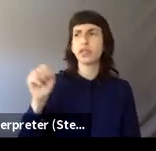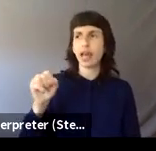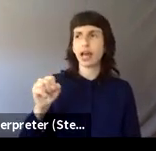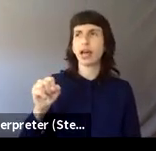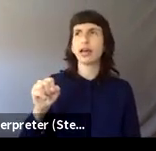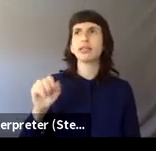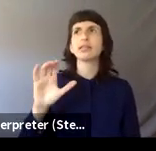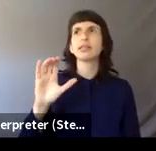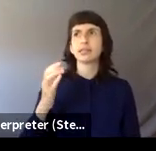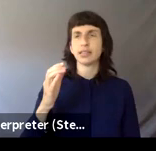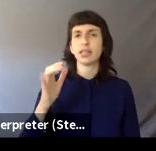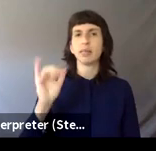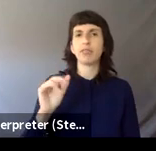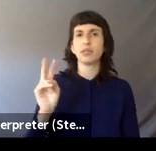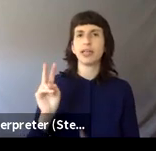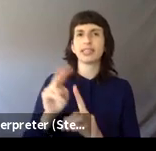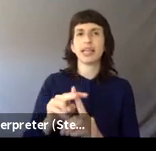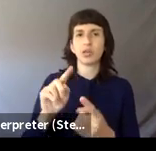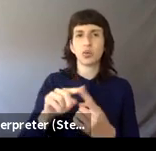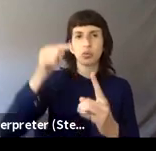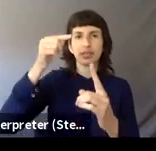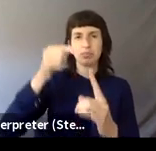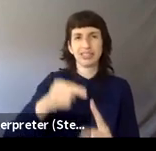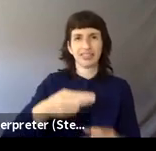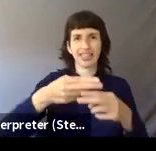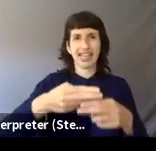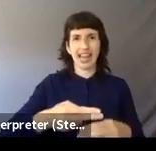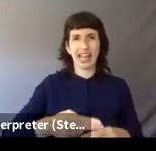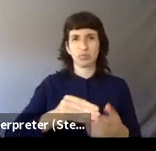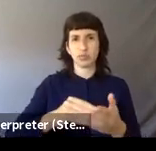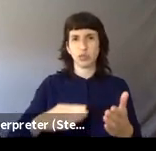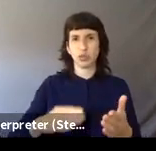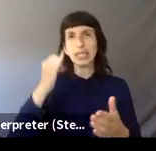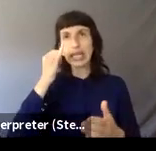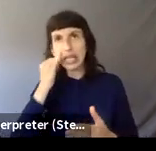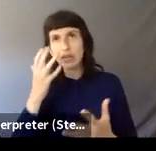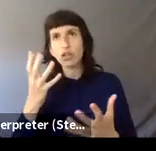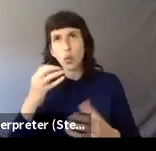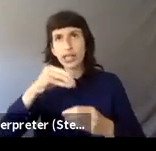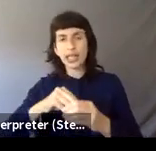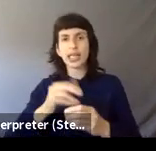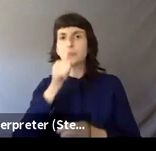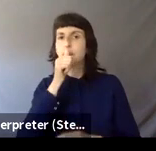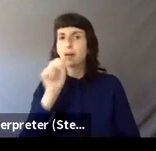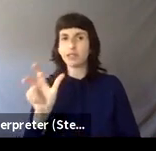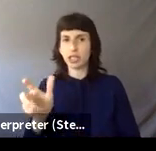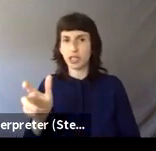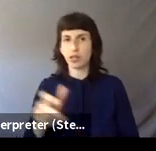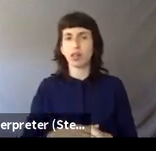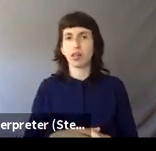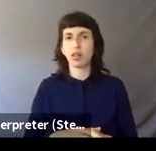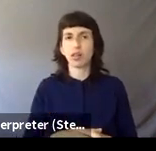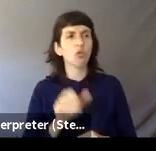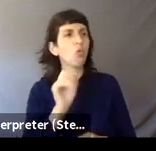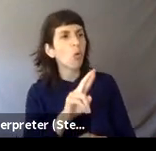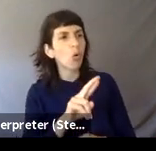Hm.